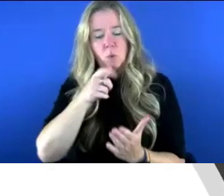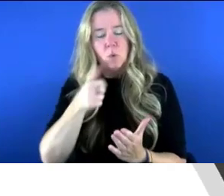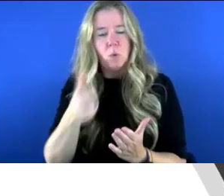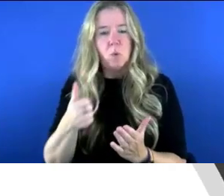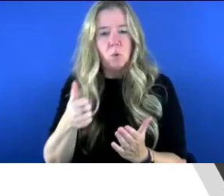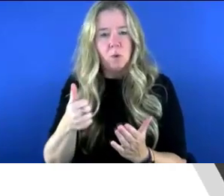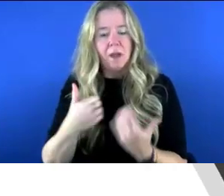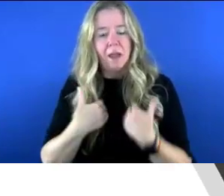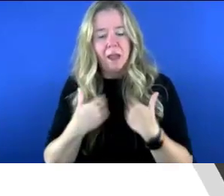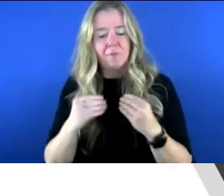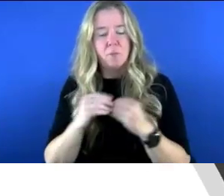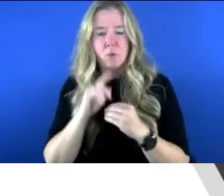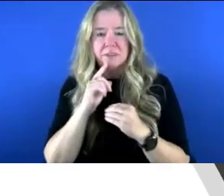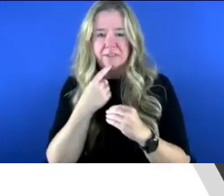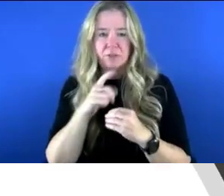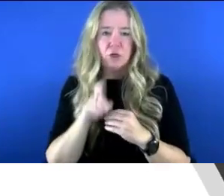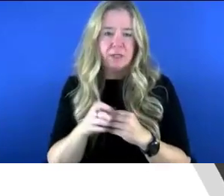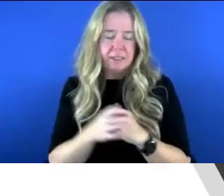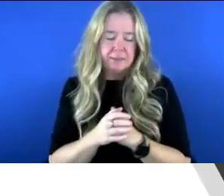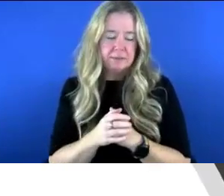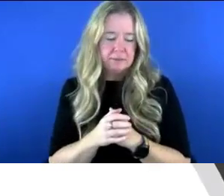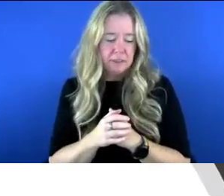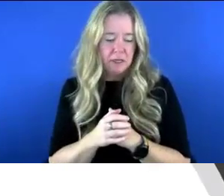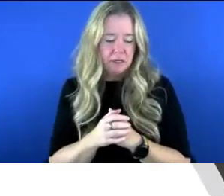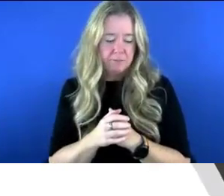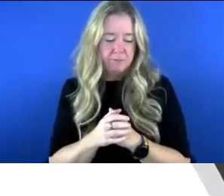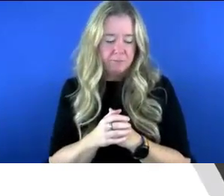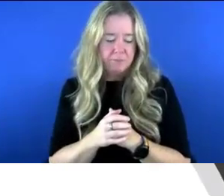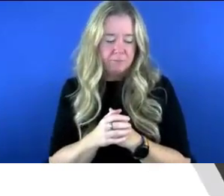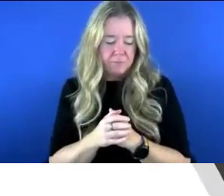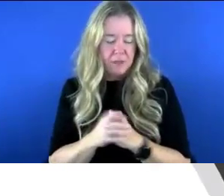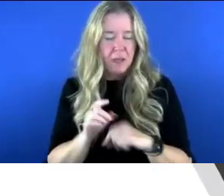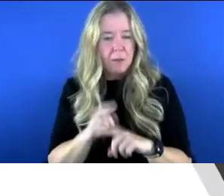have more severe needs. But taking into consideration